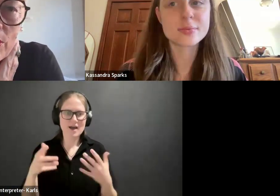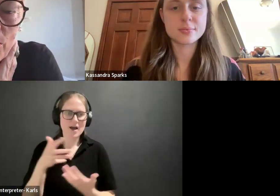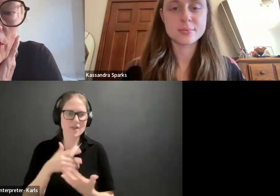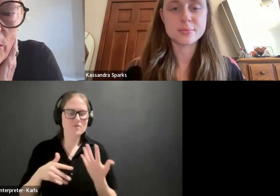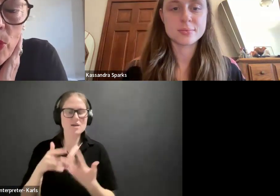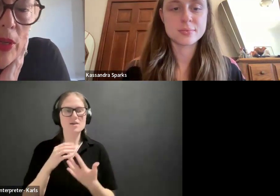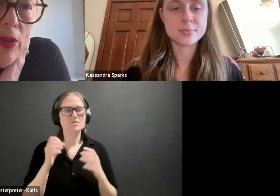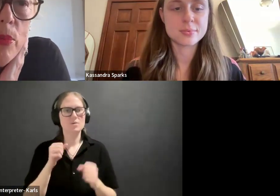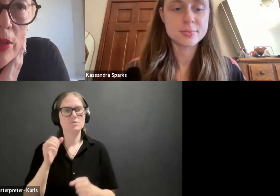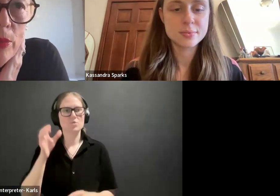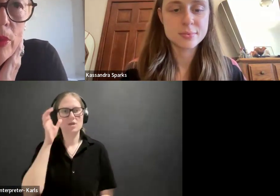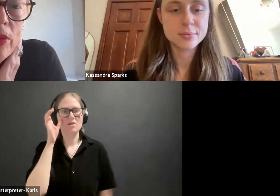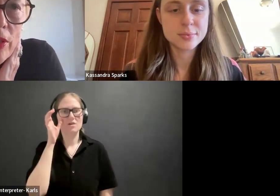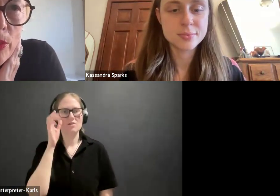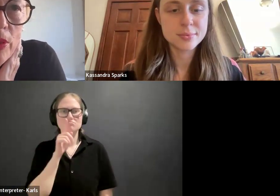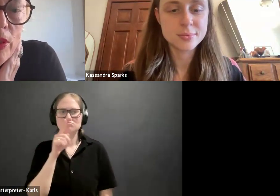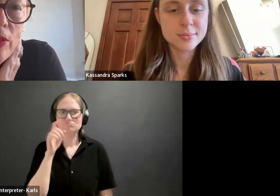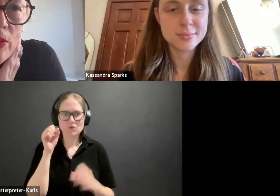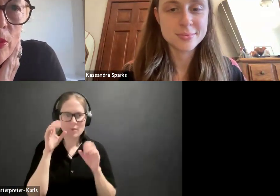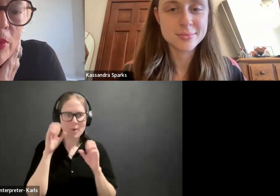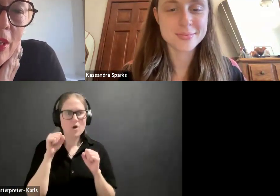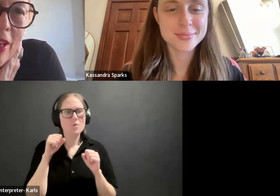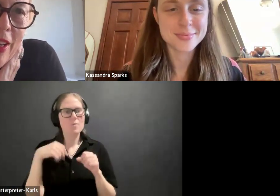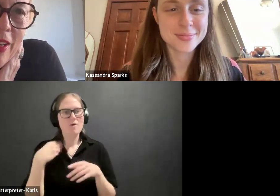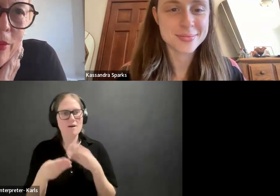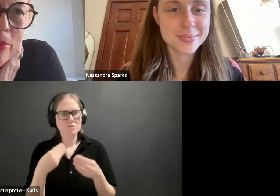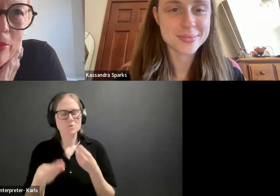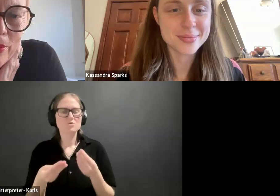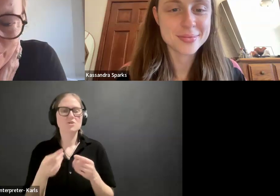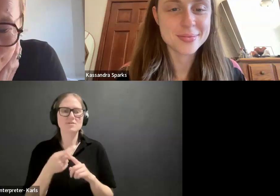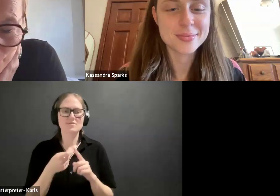quite remarkable contributions from, um,